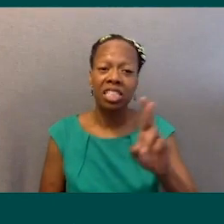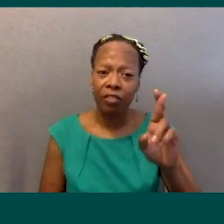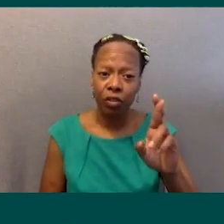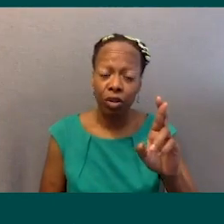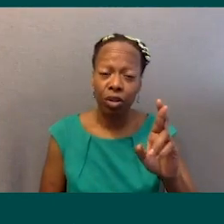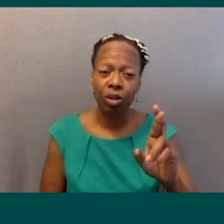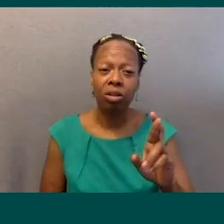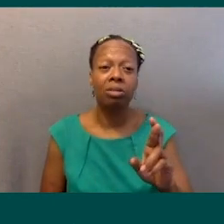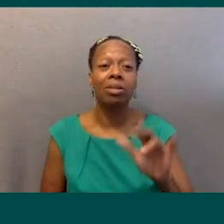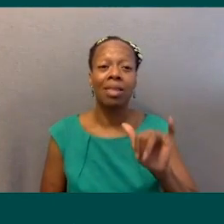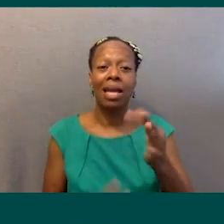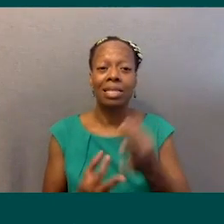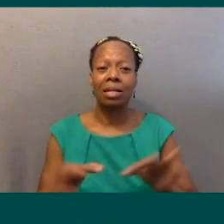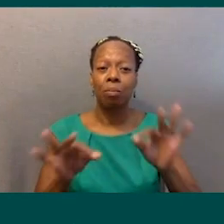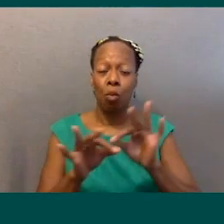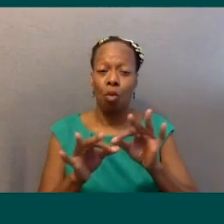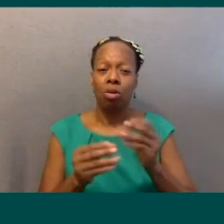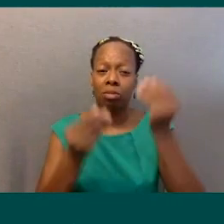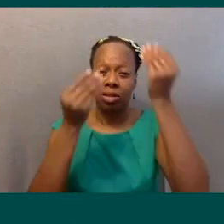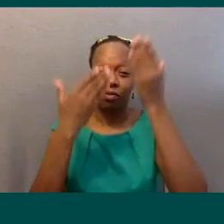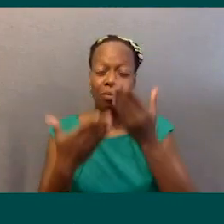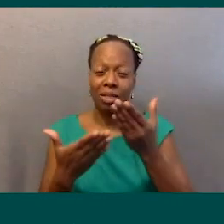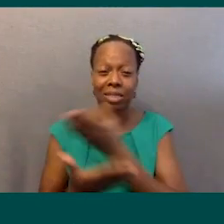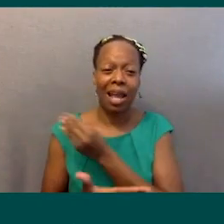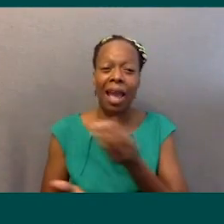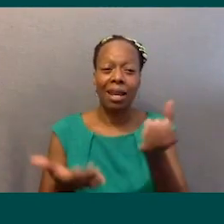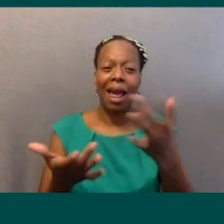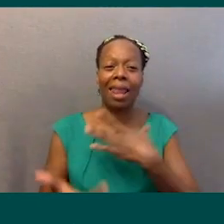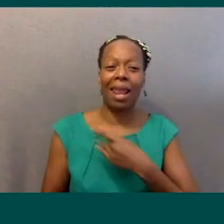I also wanna get an X-ray and see how things actually look.